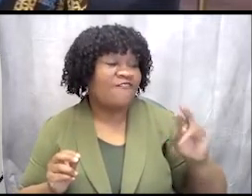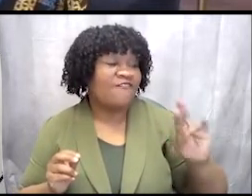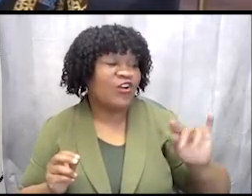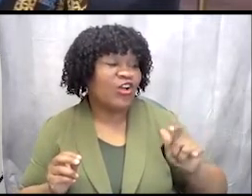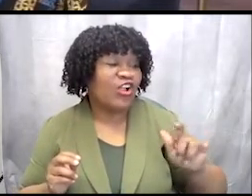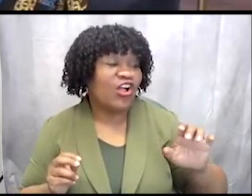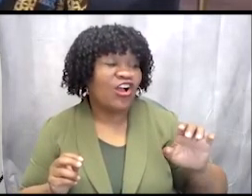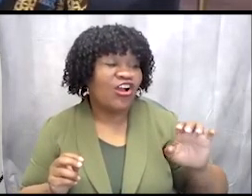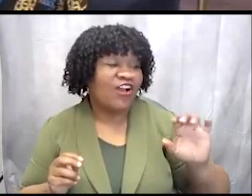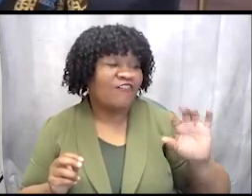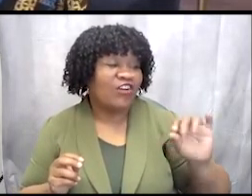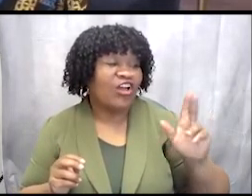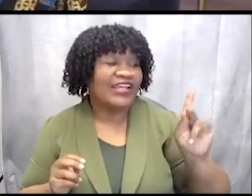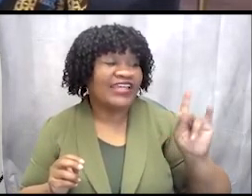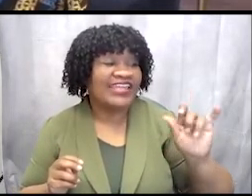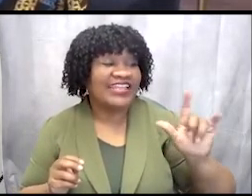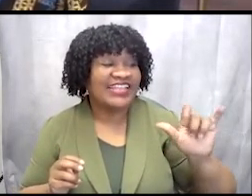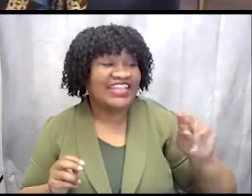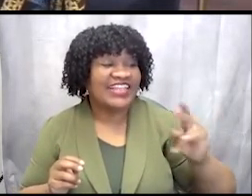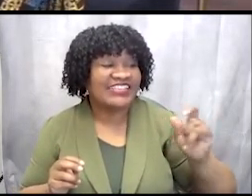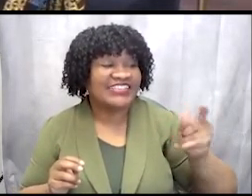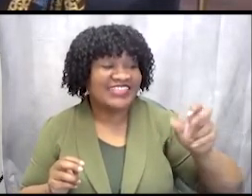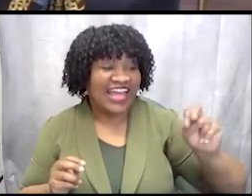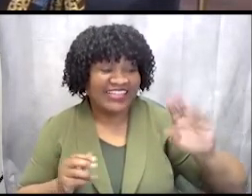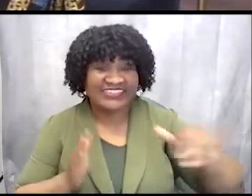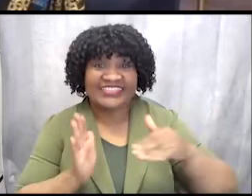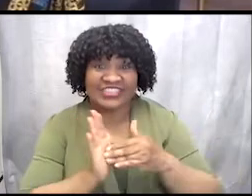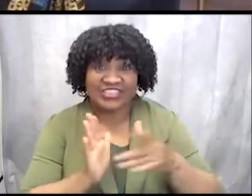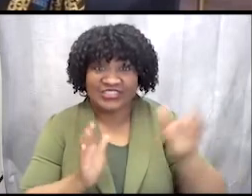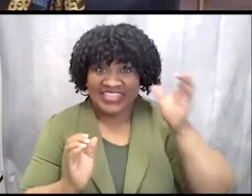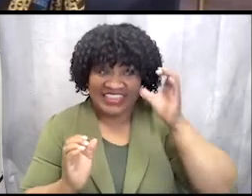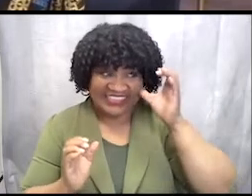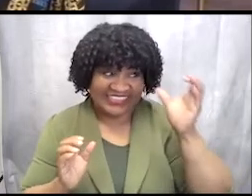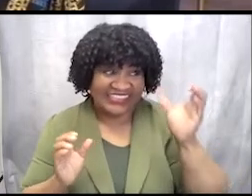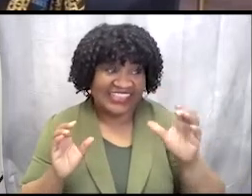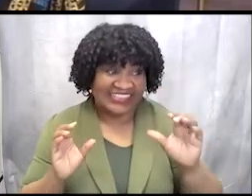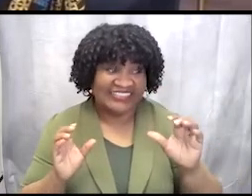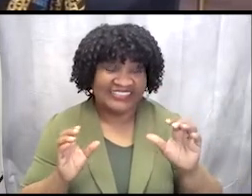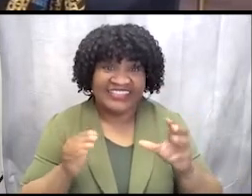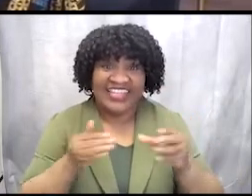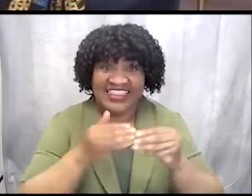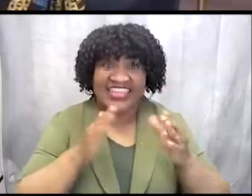and the Listening Leader, because we kind of focus on the actions that leaders take,